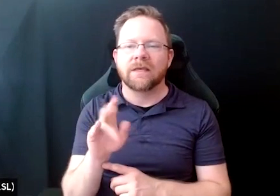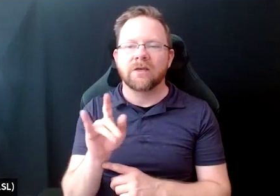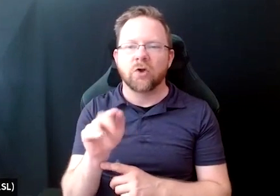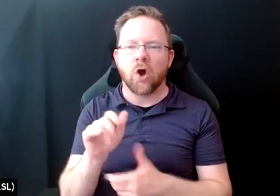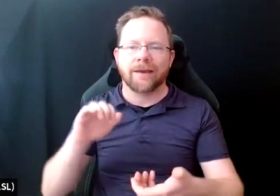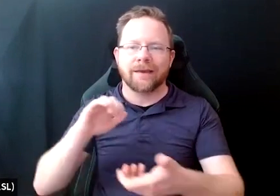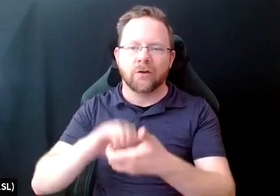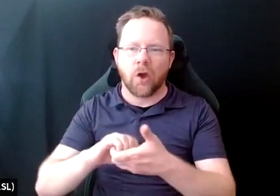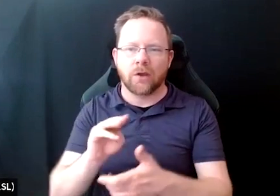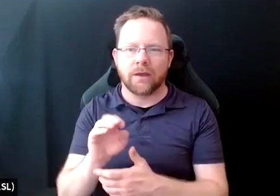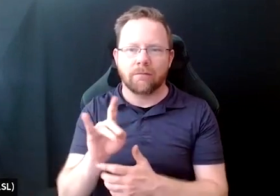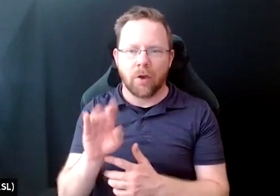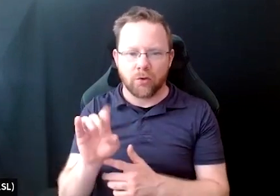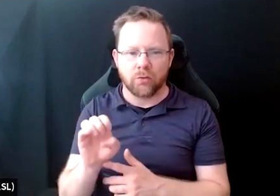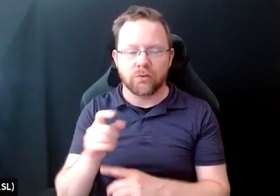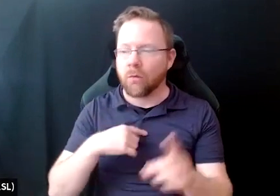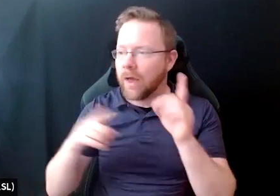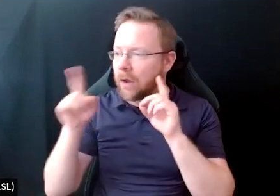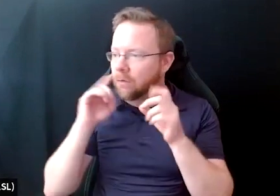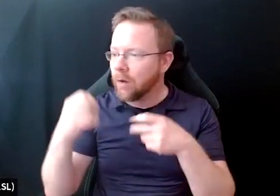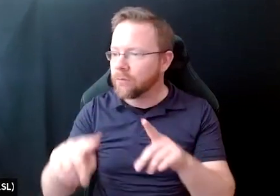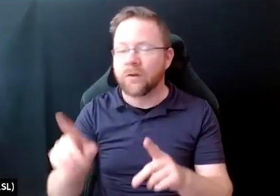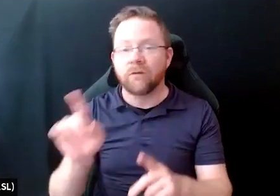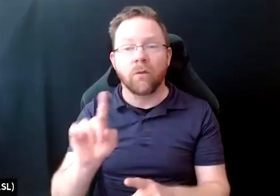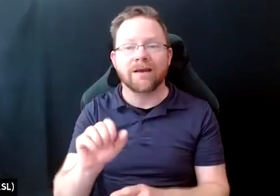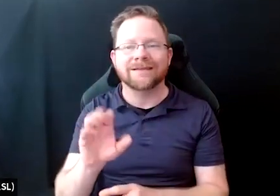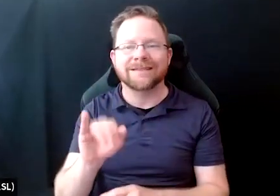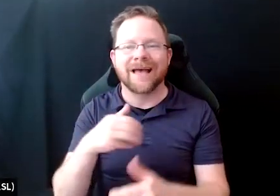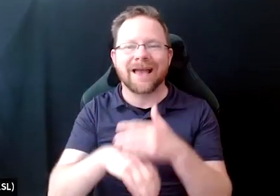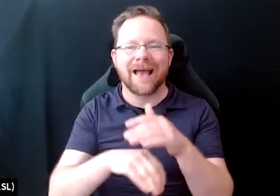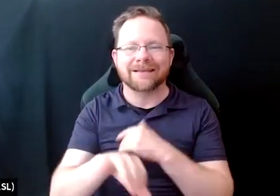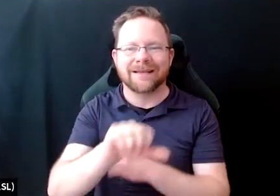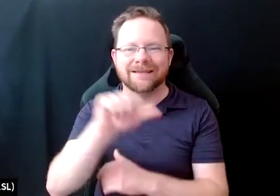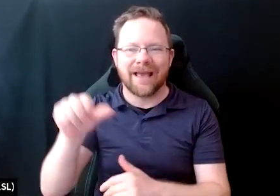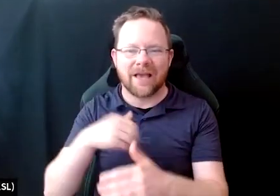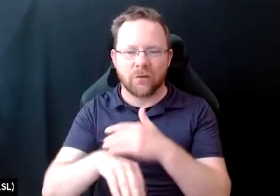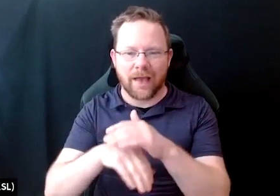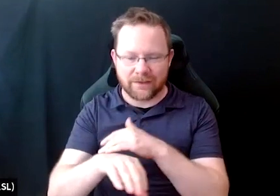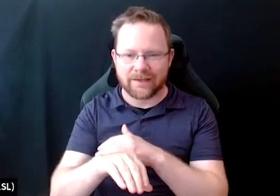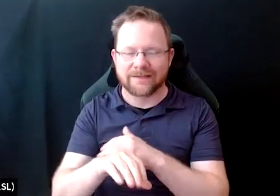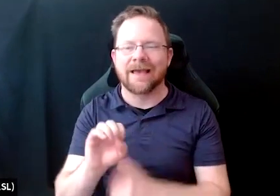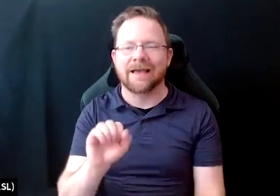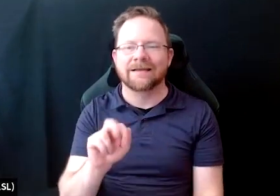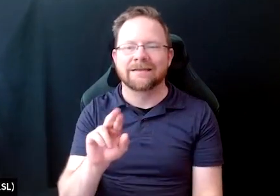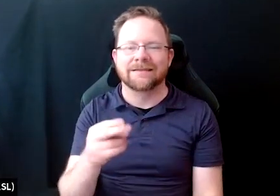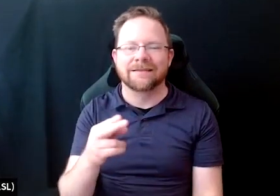I heard about this opportunity from SciAccess, and AstroAccess, and Sarah Tuttle, and I heard it from three different ways.